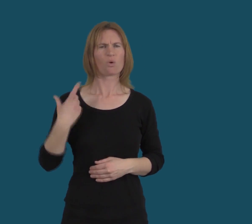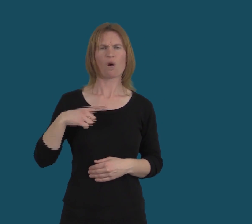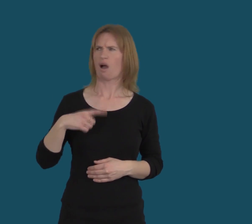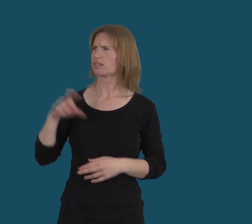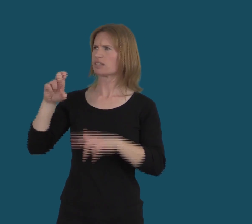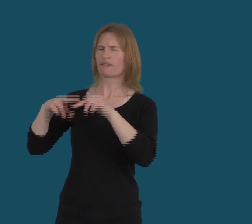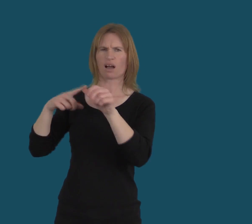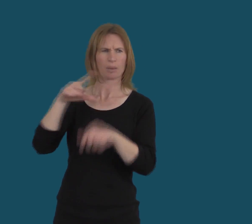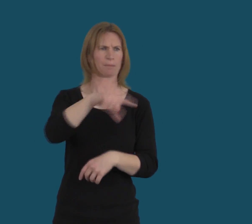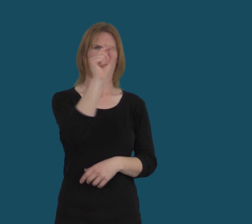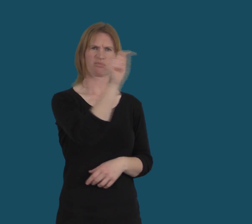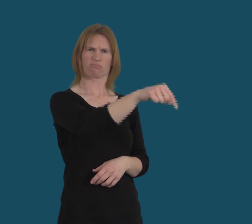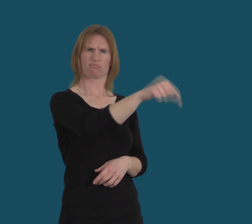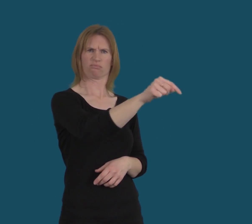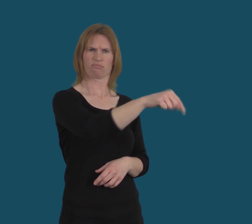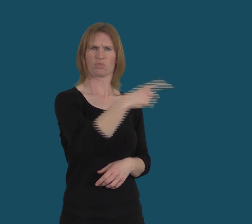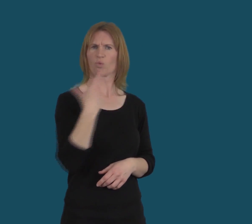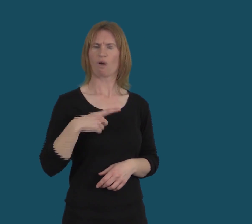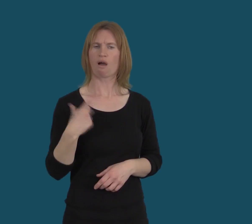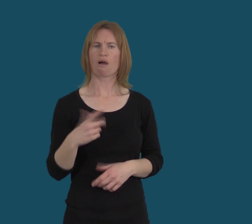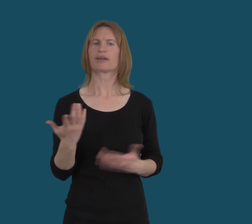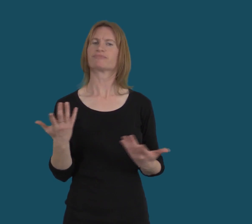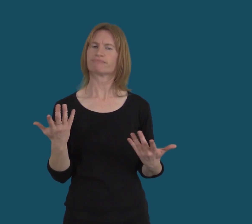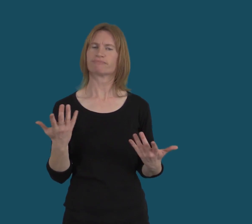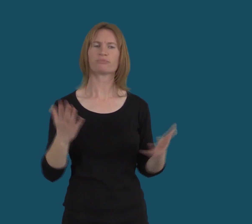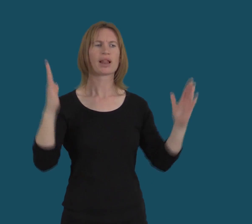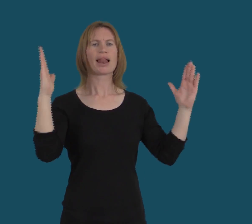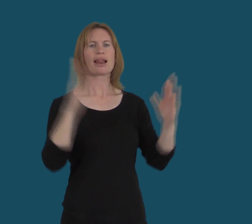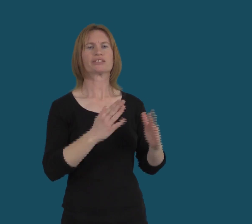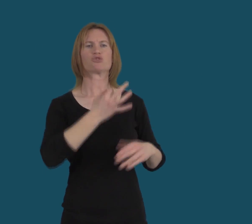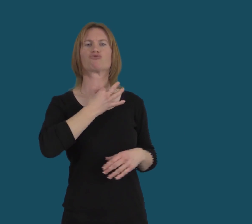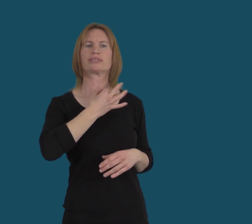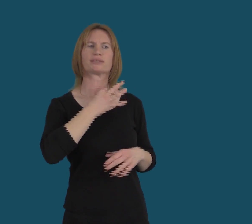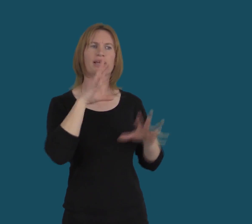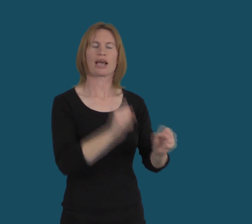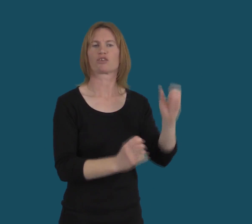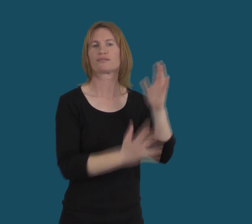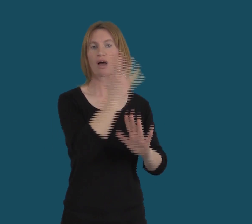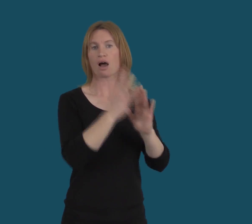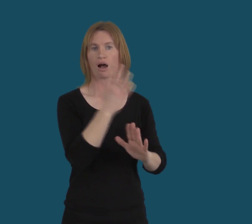Your Neighbourhood Safer Place was designated by the CFA mainly because there is less risk of it catching fire.